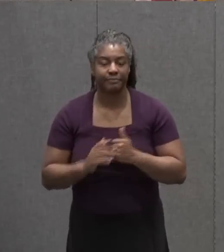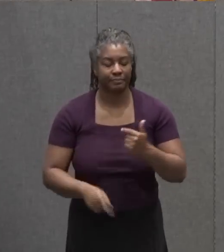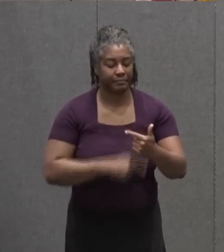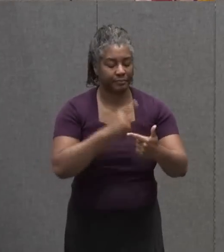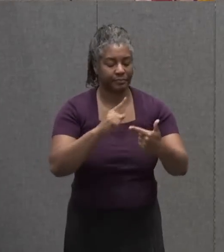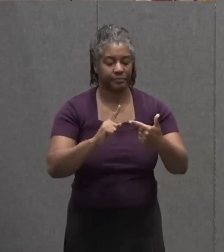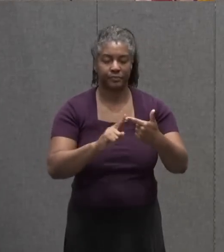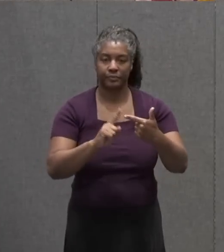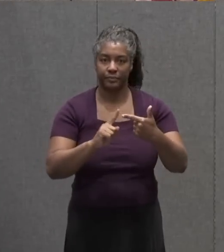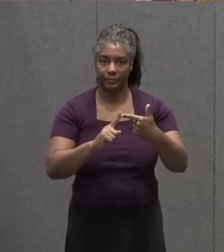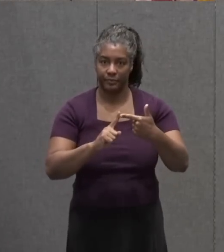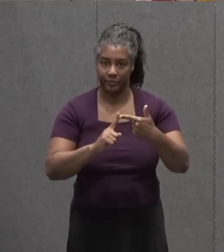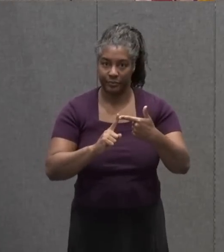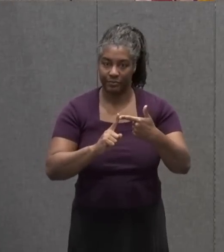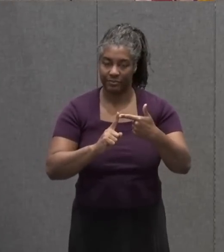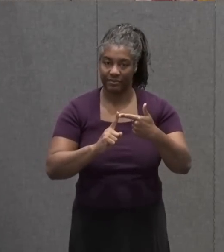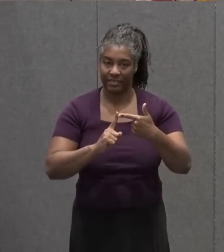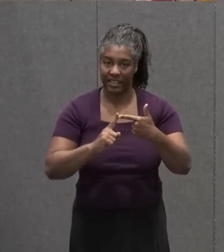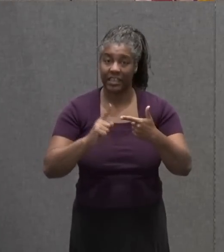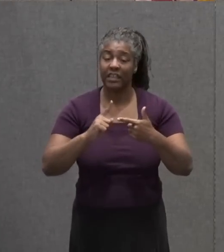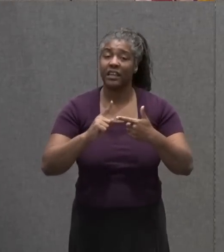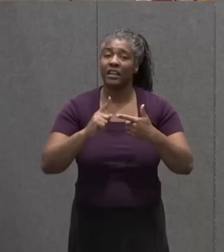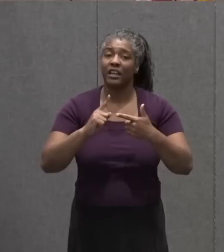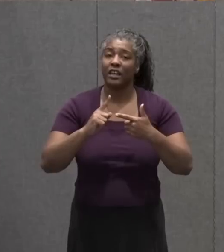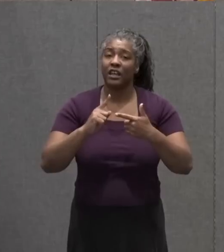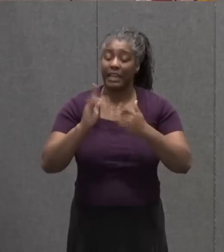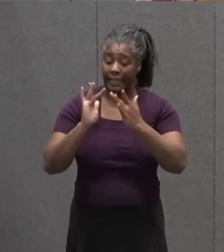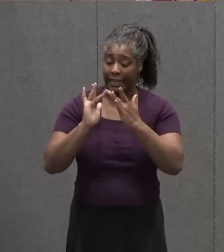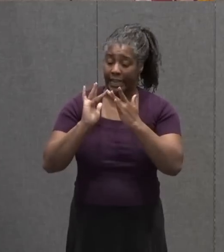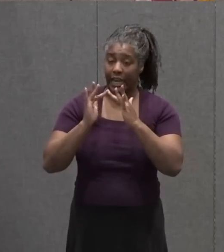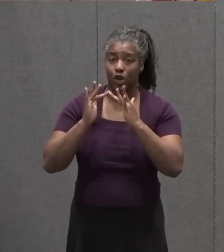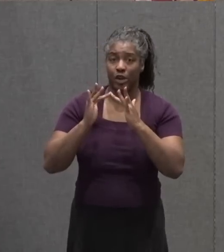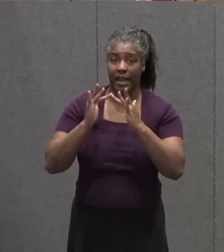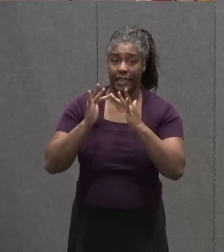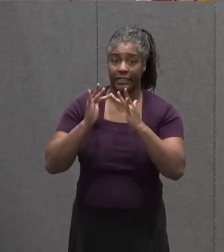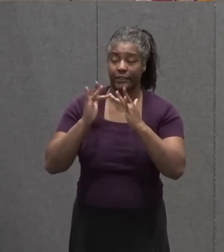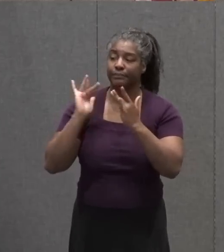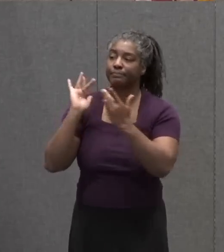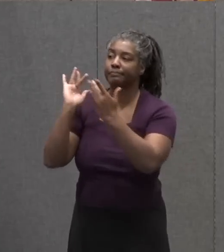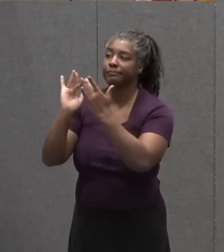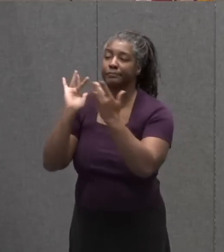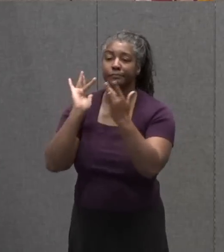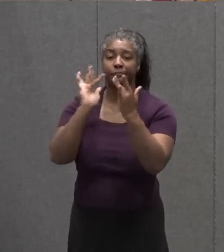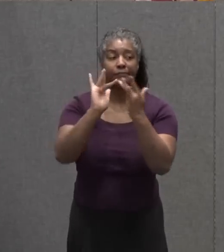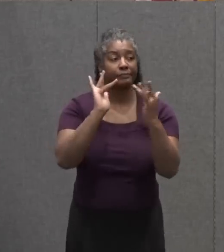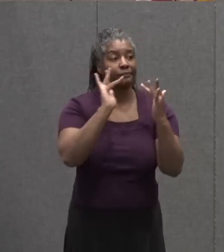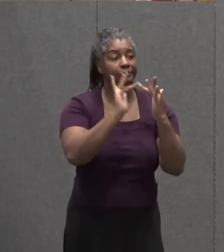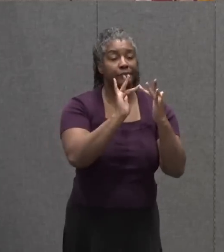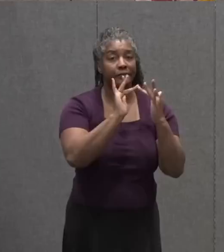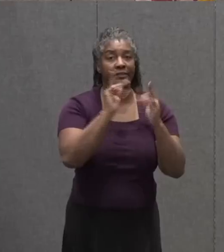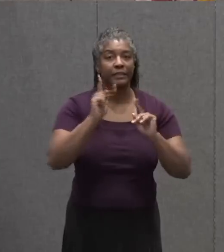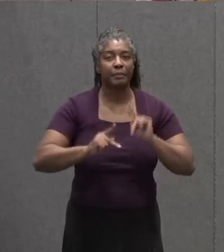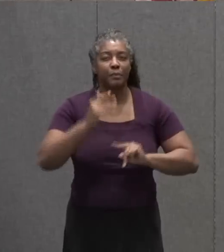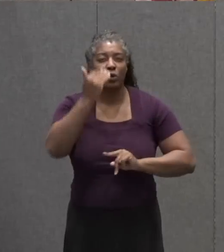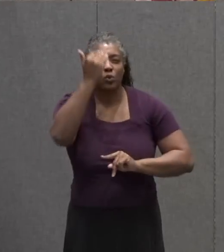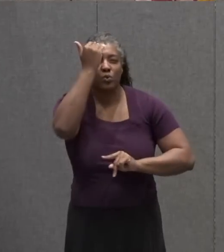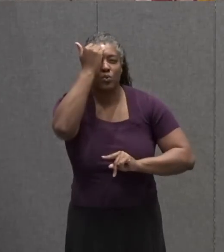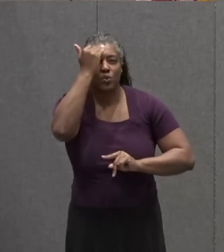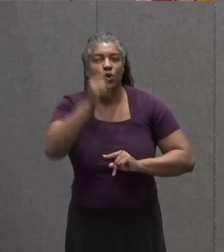our teachers, our friends, family we know, someone you actually talk to in the real world.